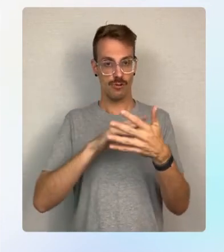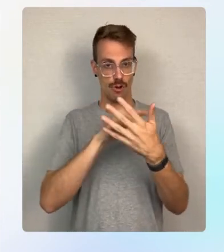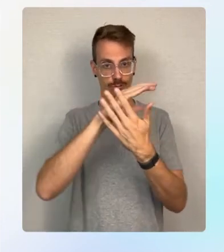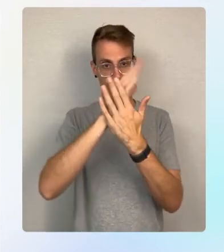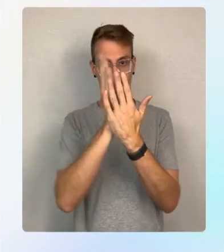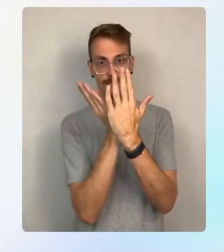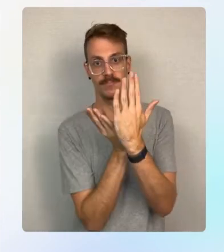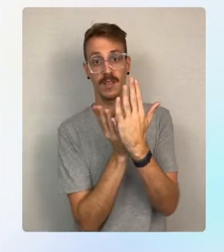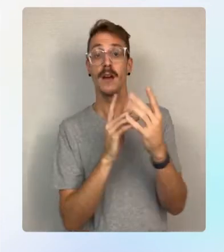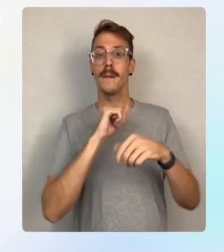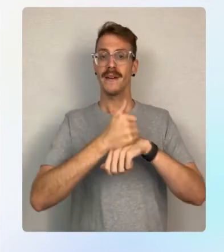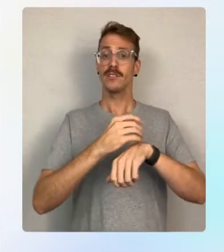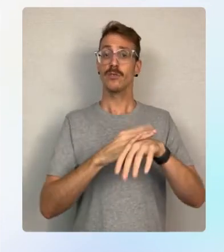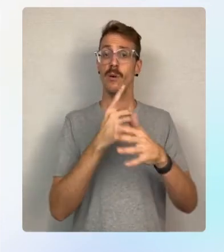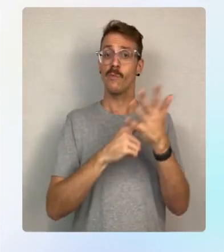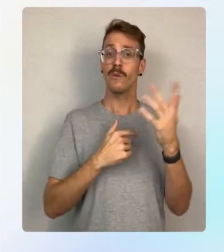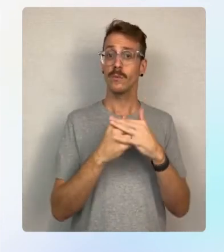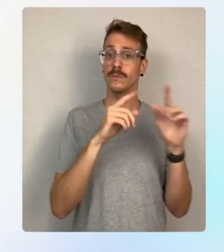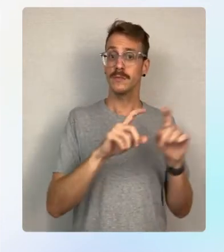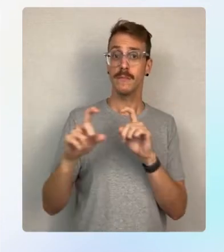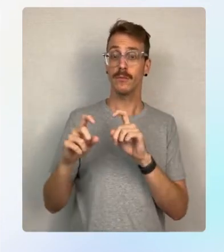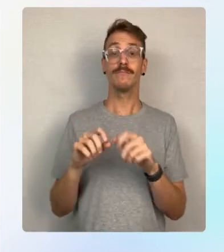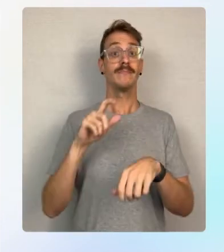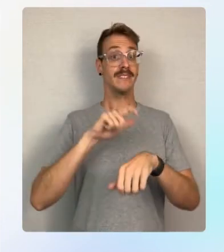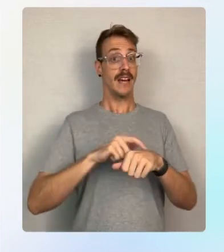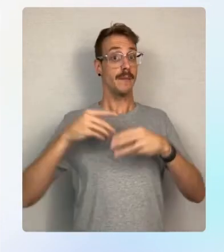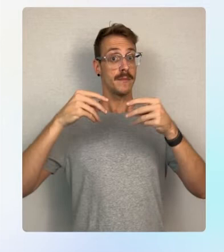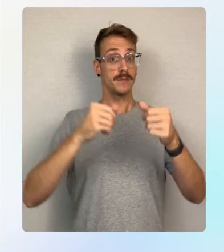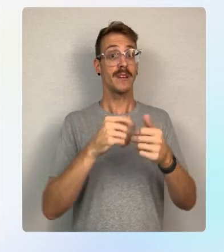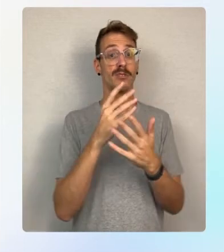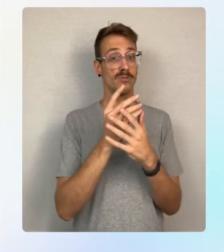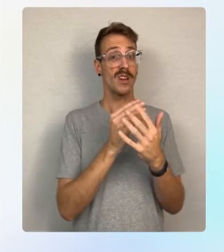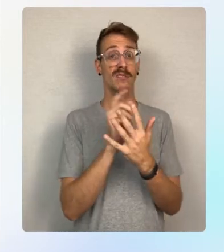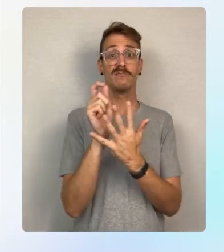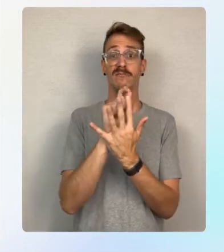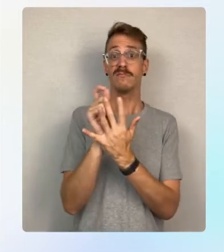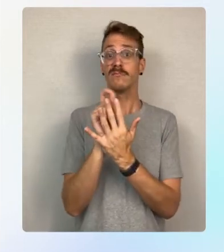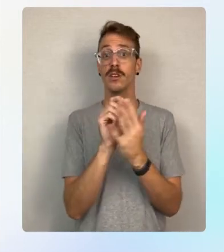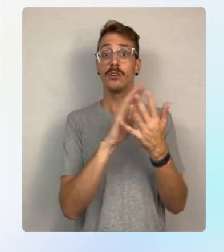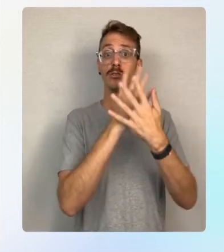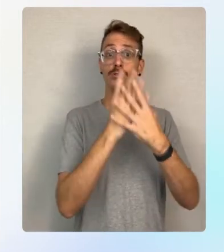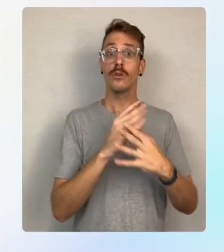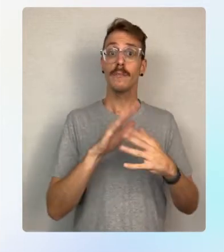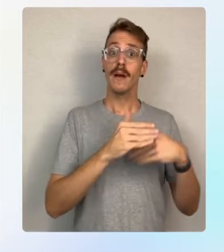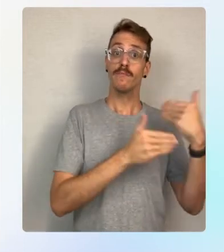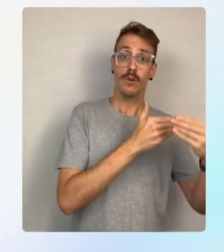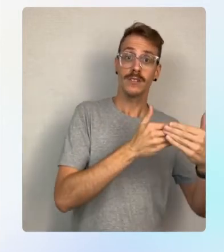on the events that we sample. The time spent can be sorted by process, threads,